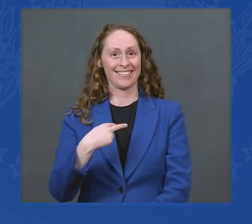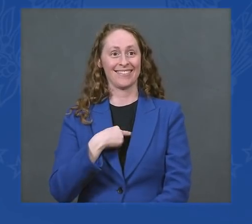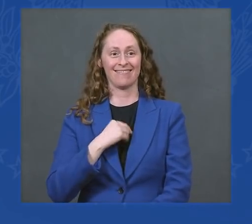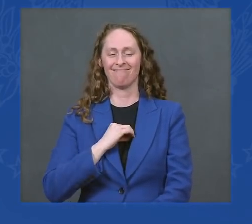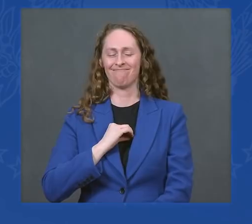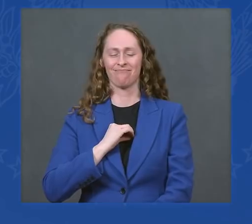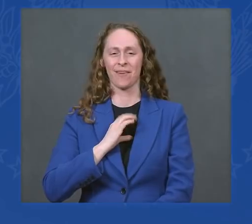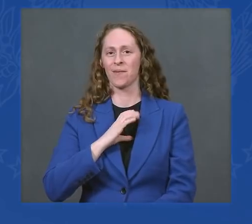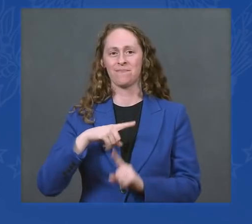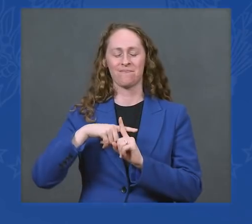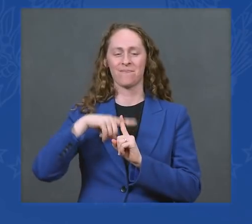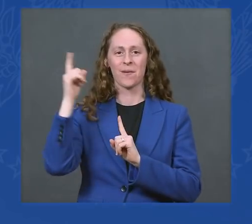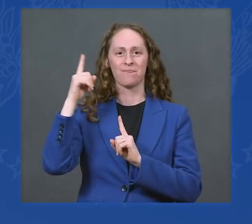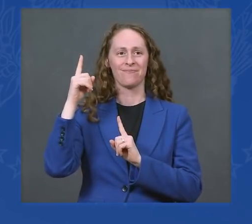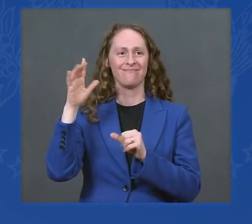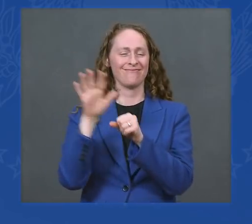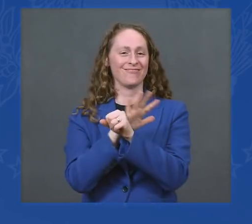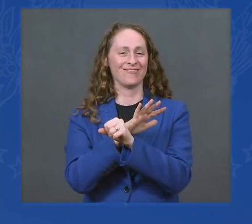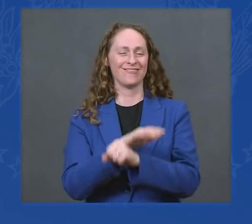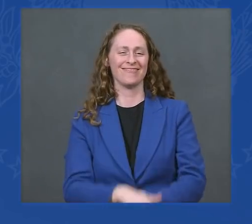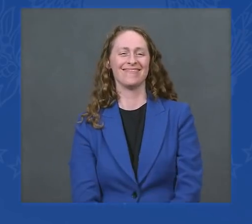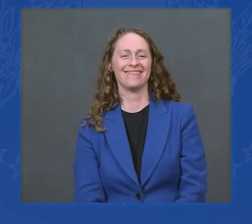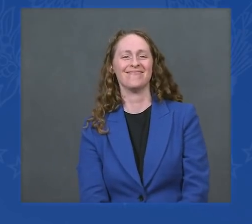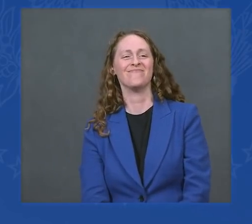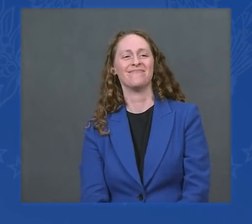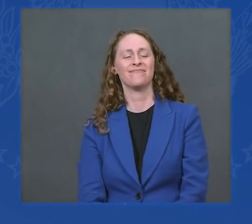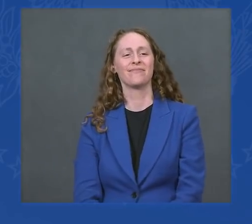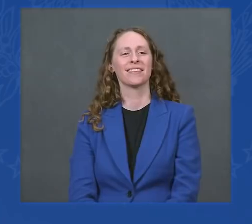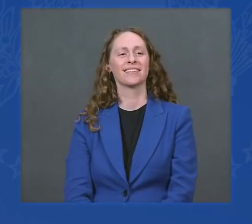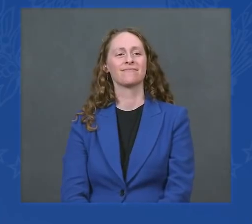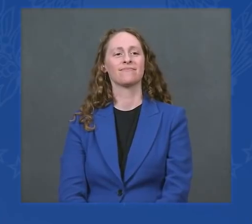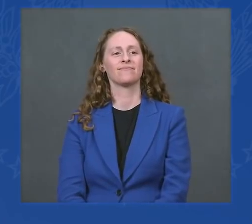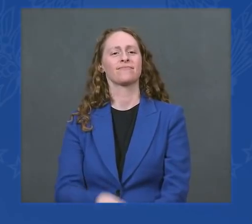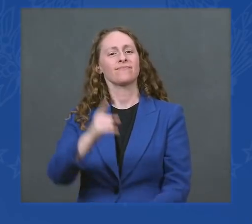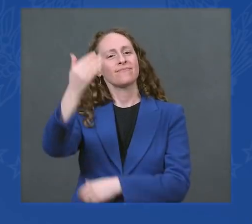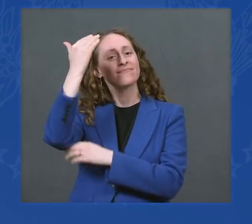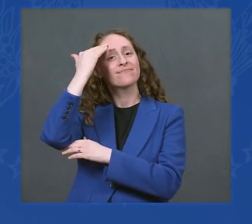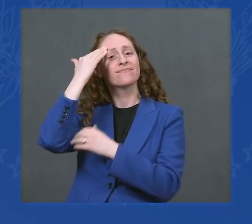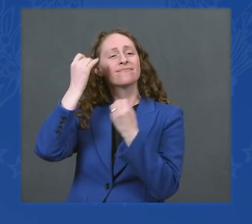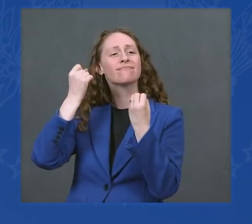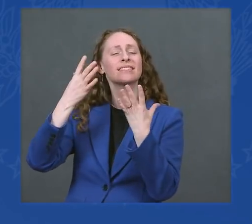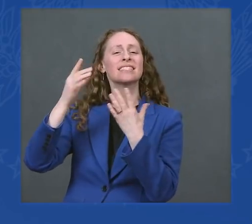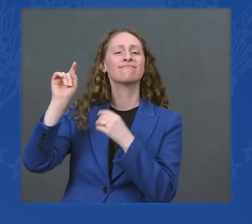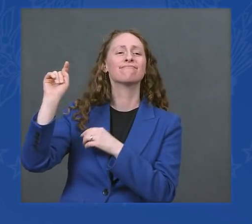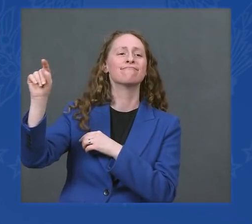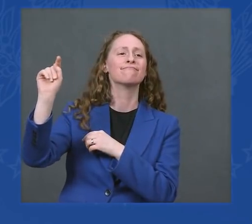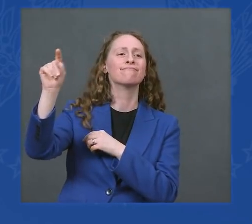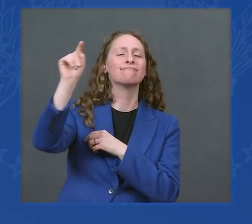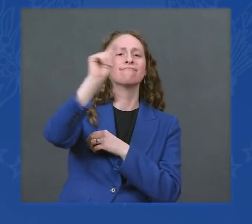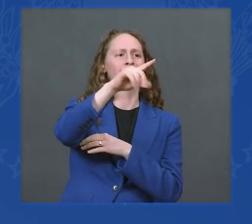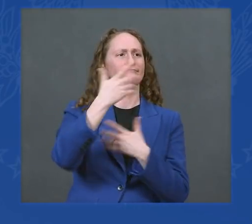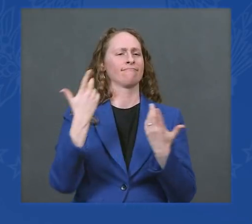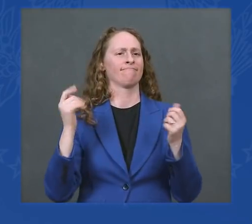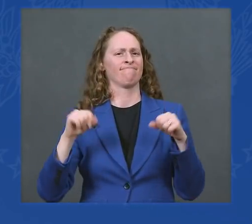electric vehicles are absolutely essential tool if we hope to address our transportation sector